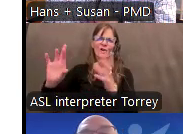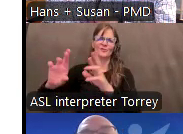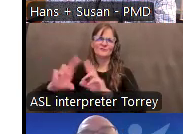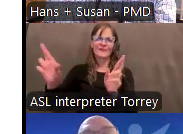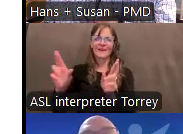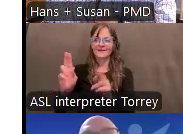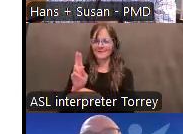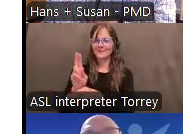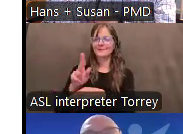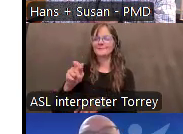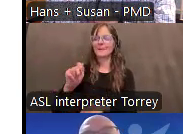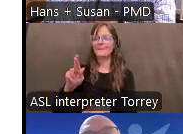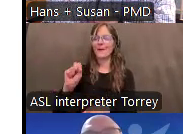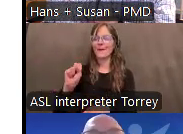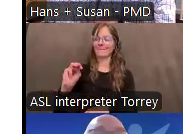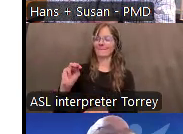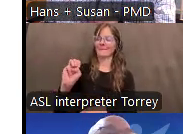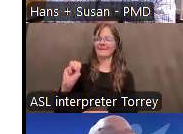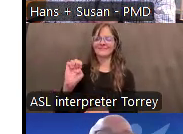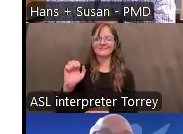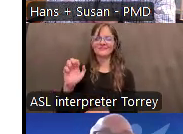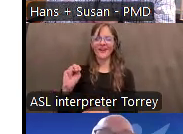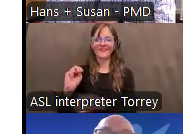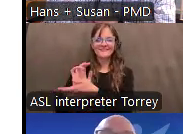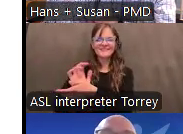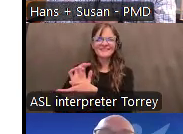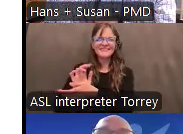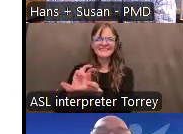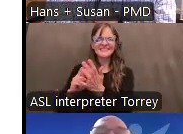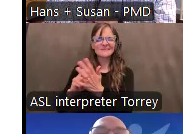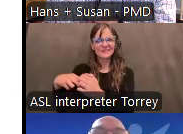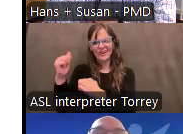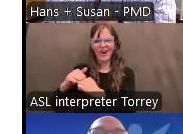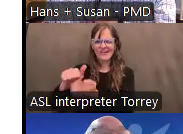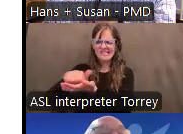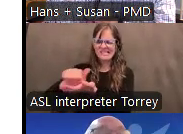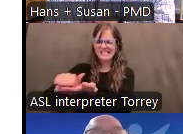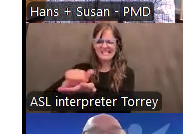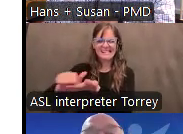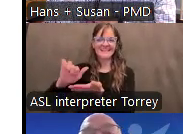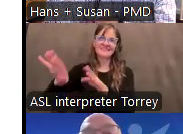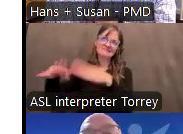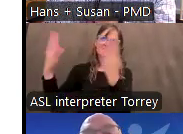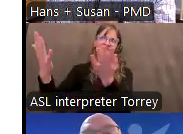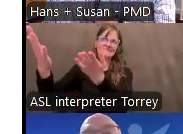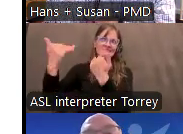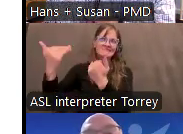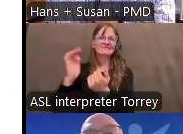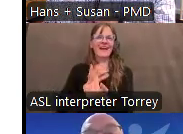We had Listserv announcements, the big marketing, paid marketing, and then later we had our manchego,